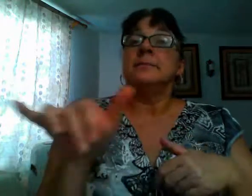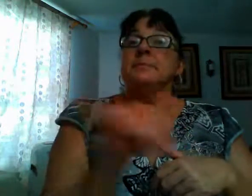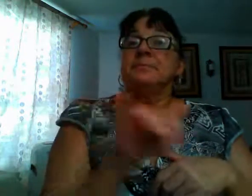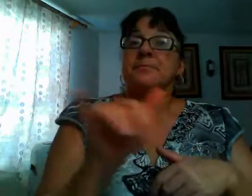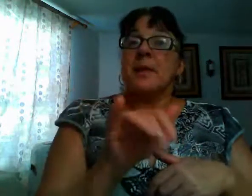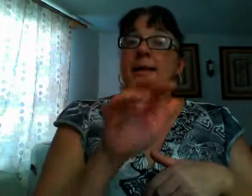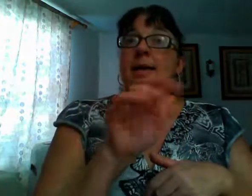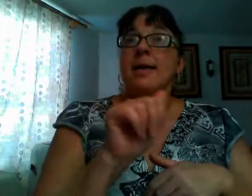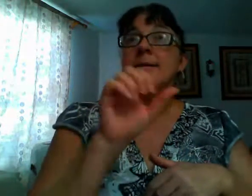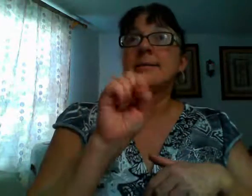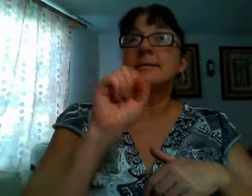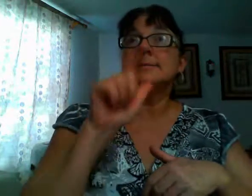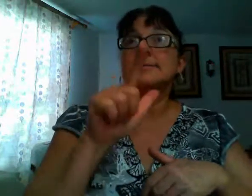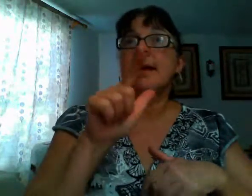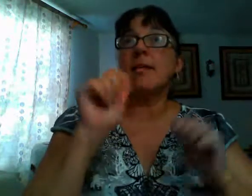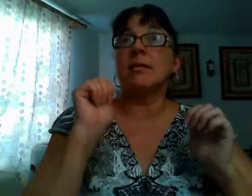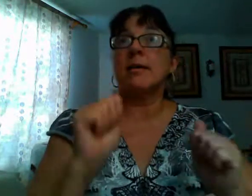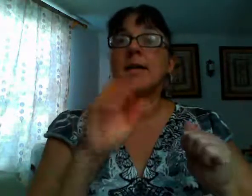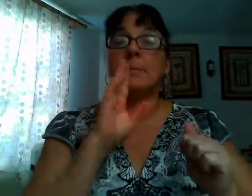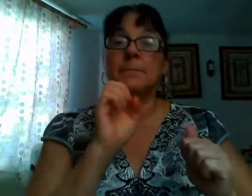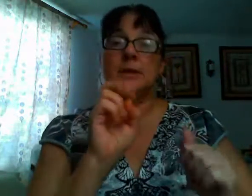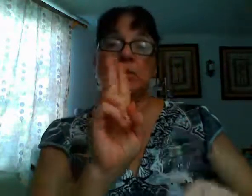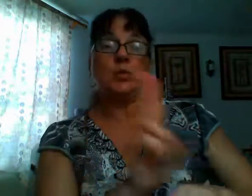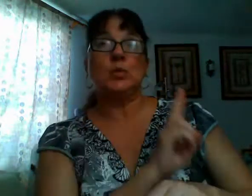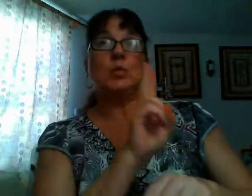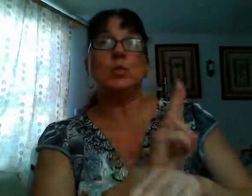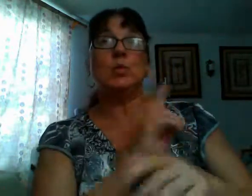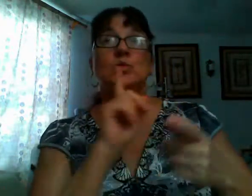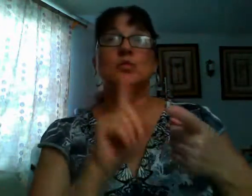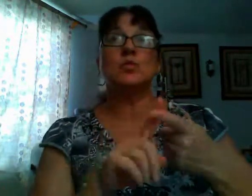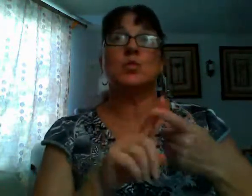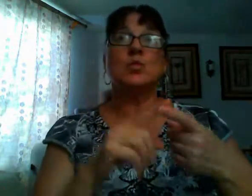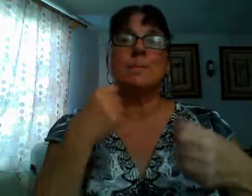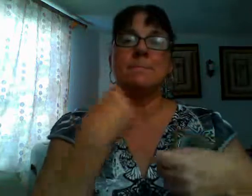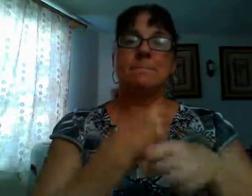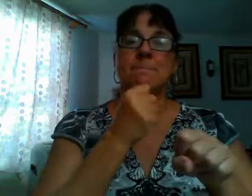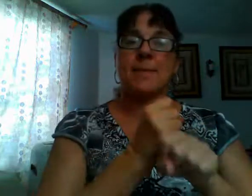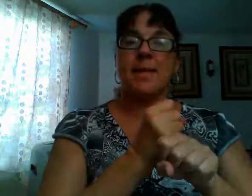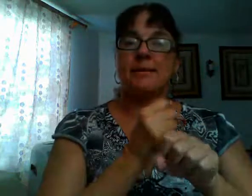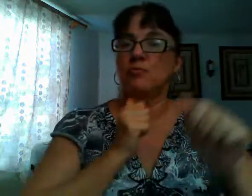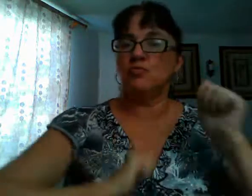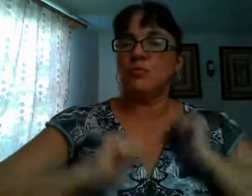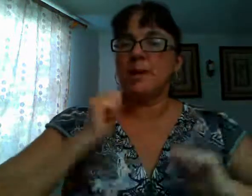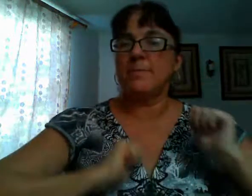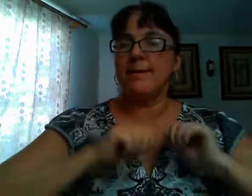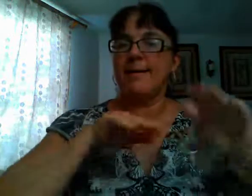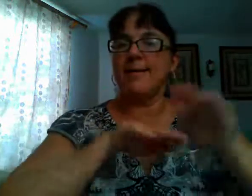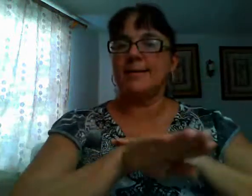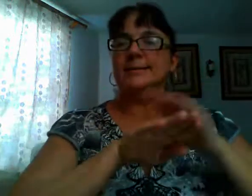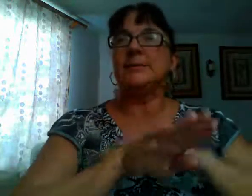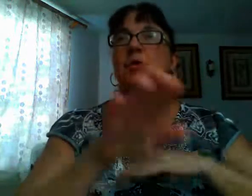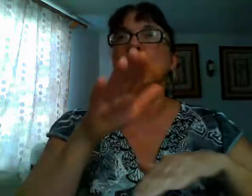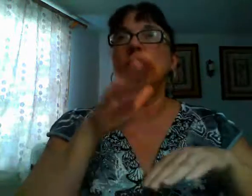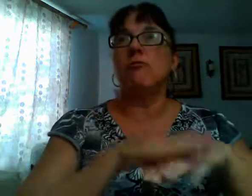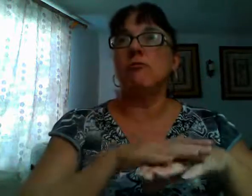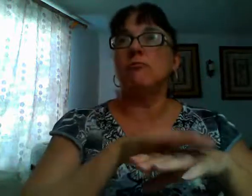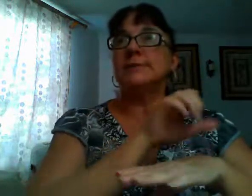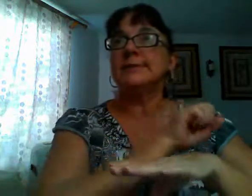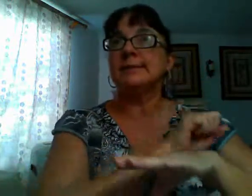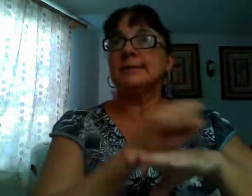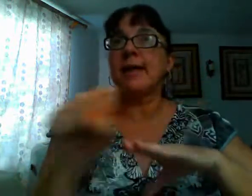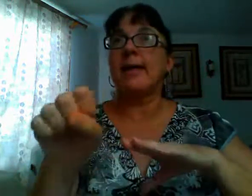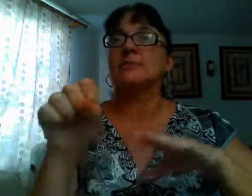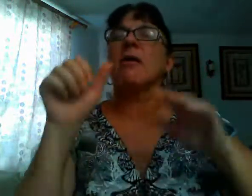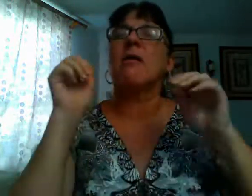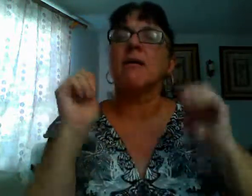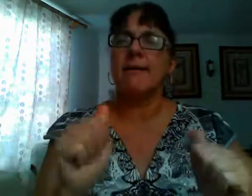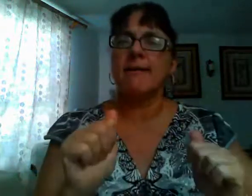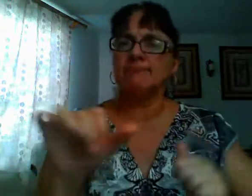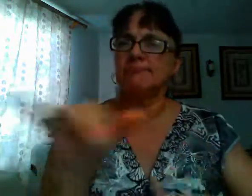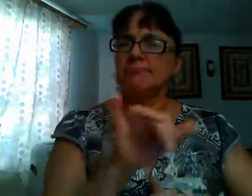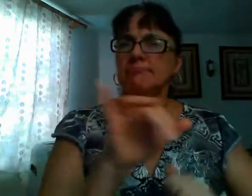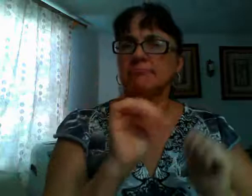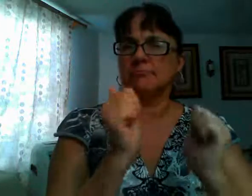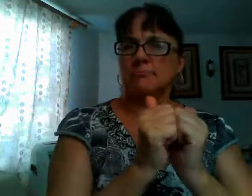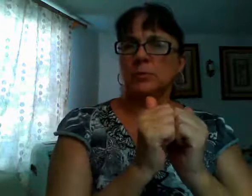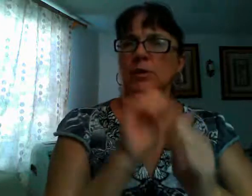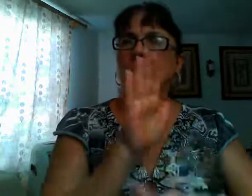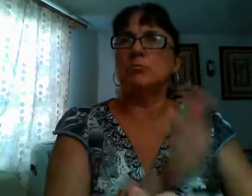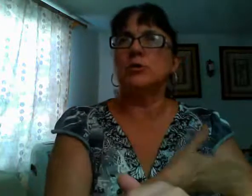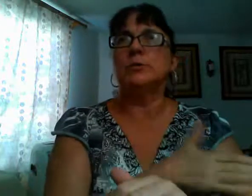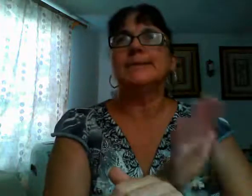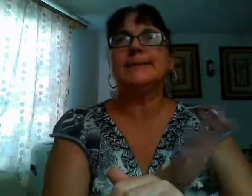Just as ASL can be used to make drama accessible on stage, it can also be done with music.